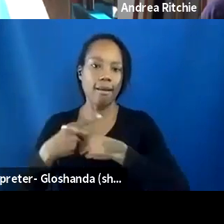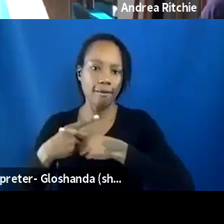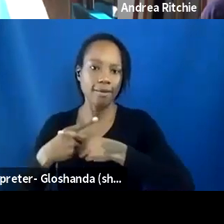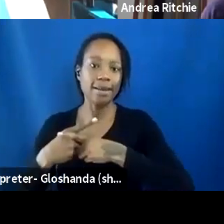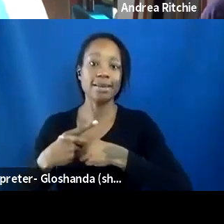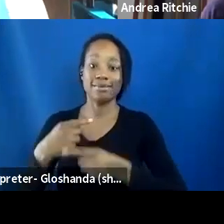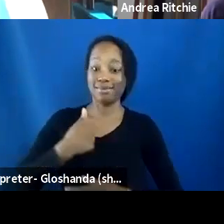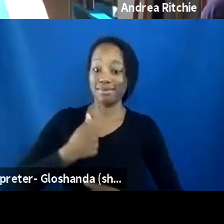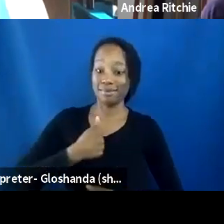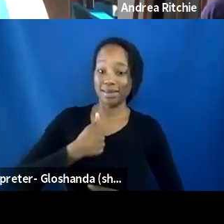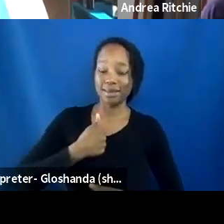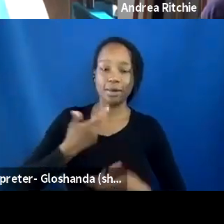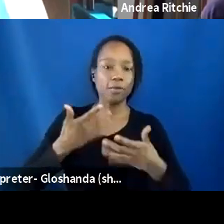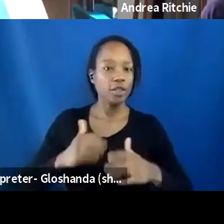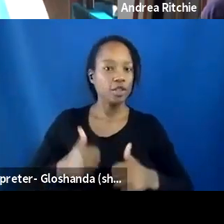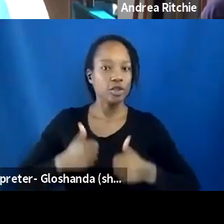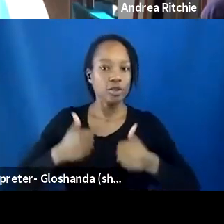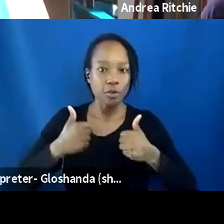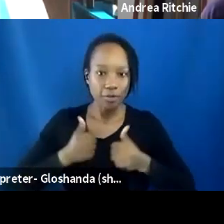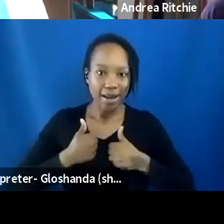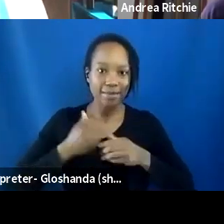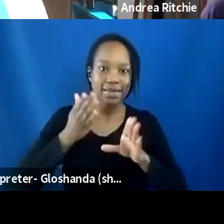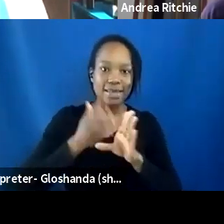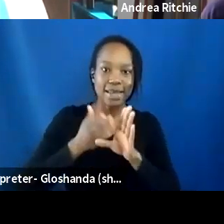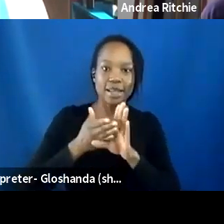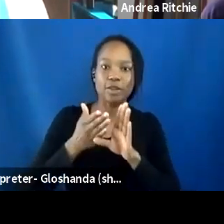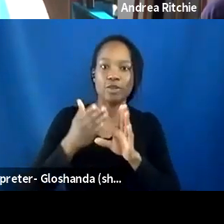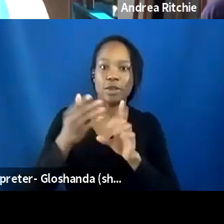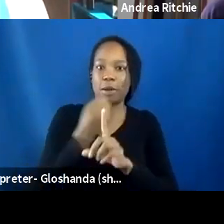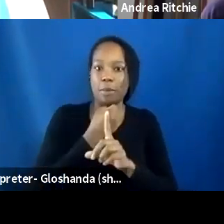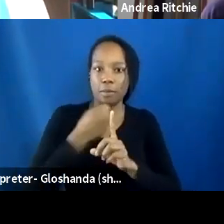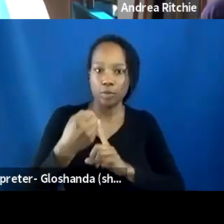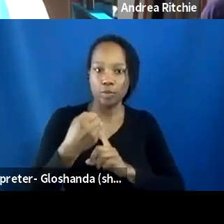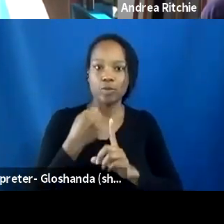And I will name, too, that even in that work,